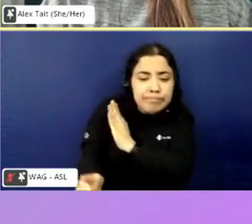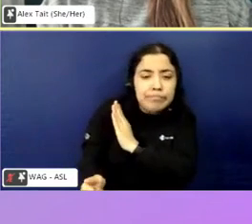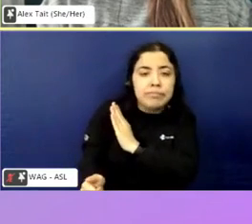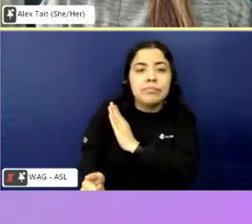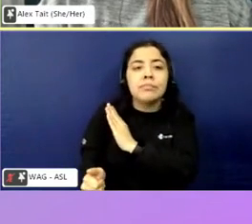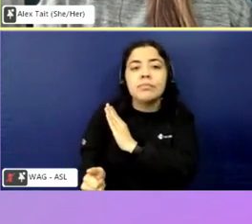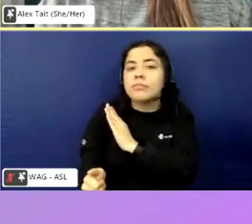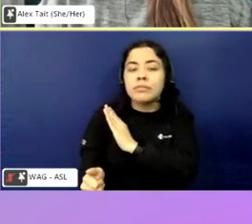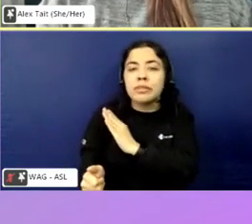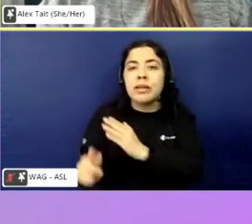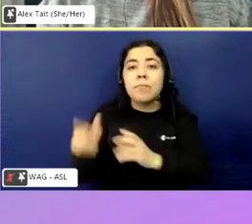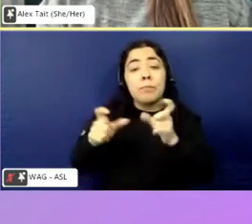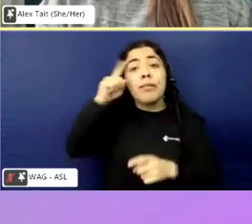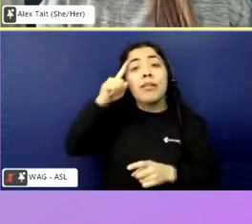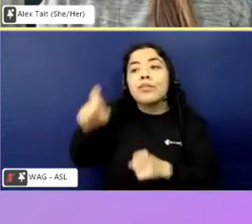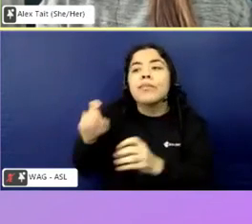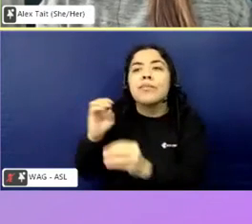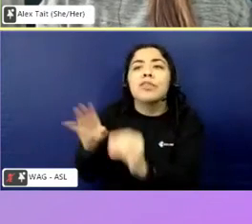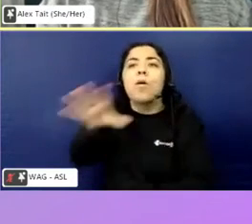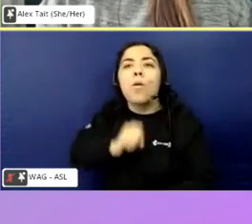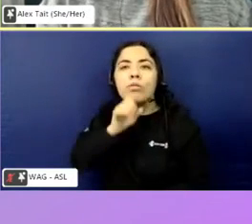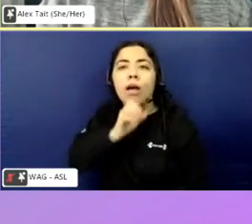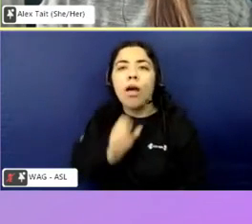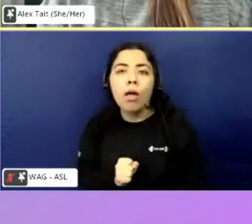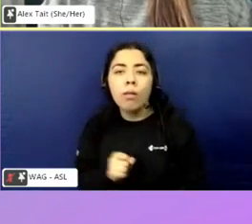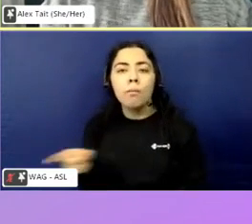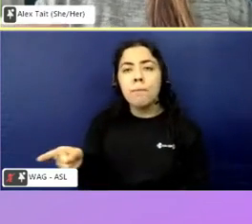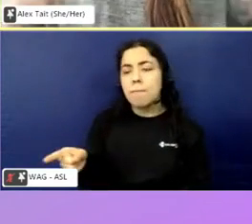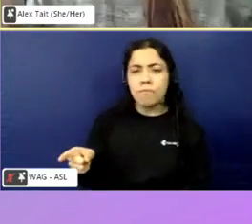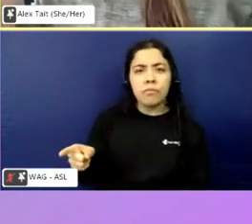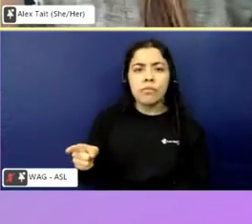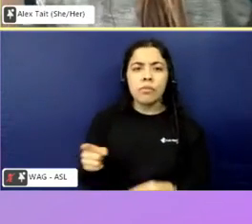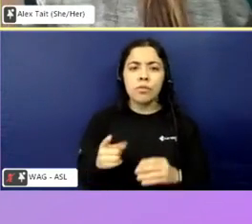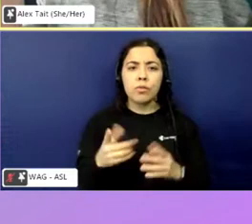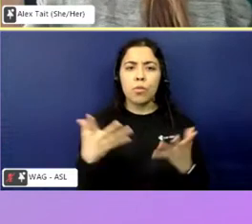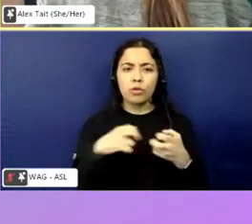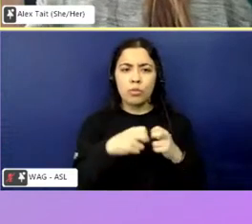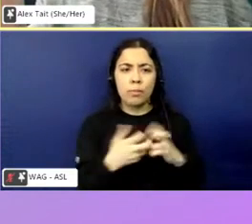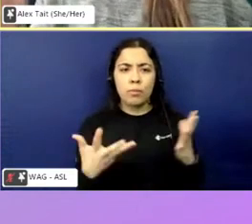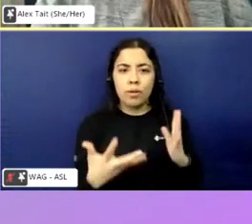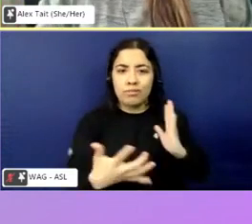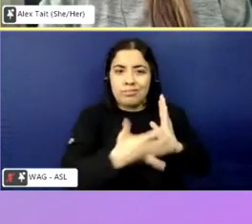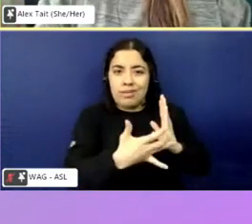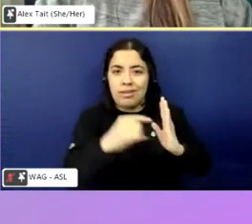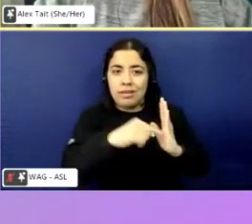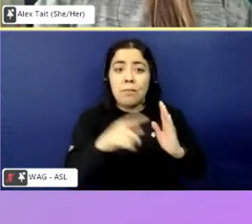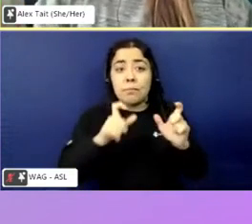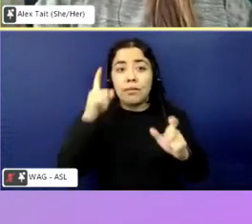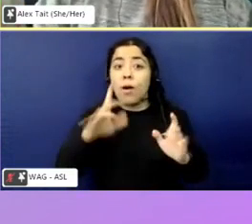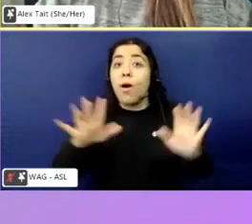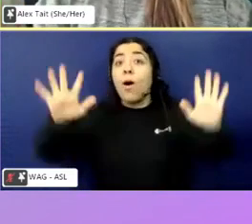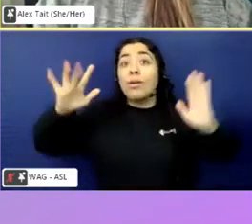Essentially old age is the problem to be fixed rather than ageism being the problem. Of course, tech can